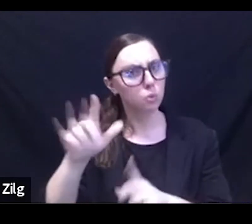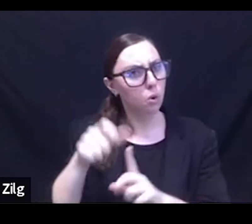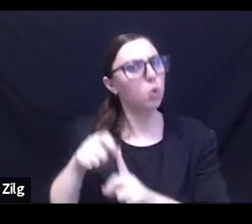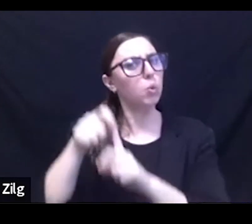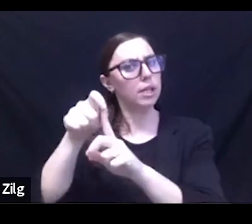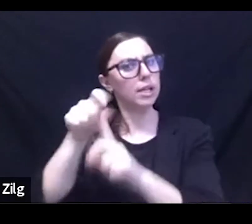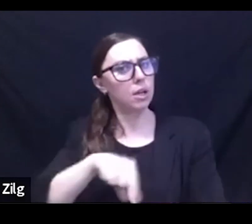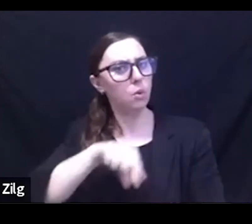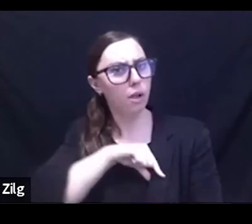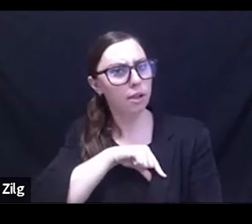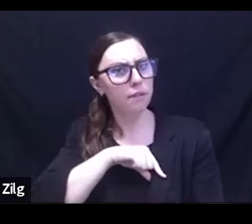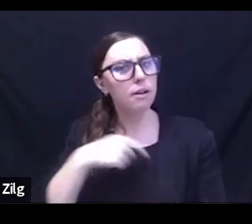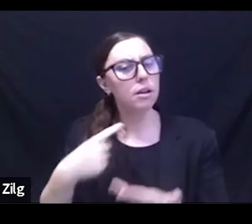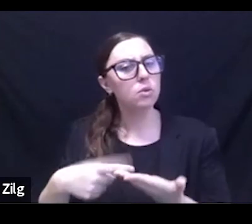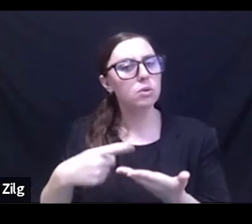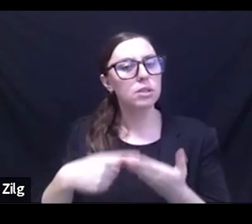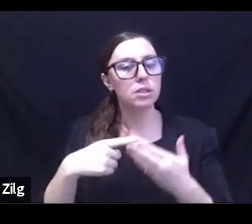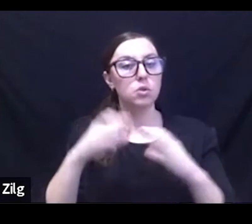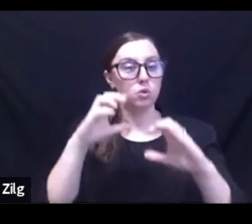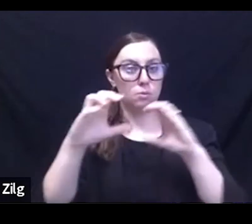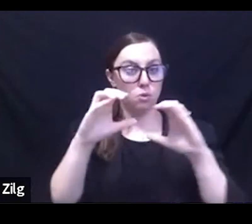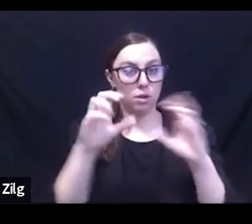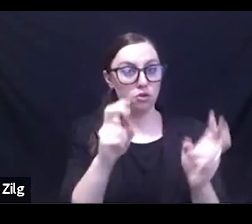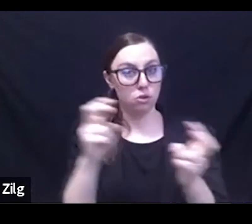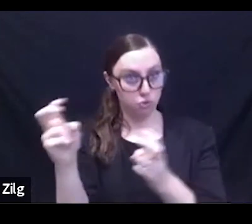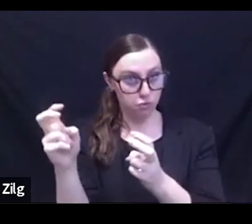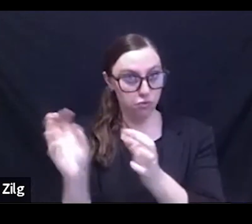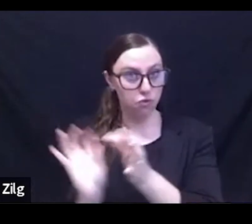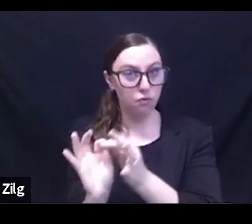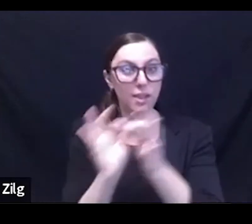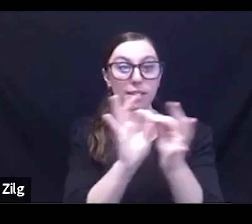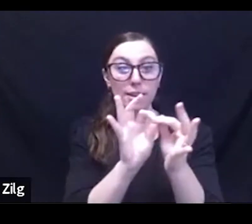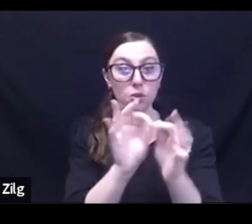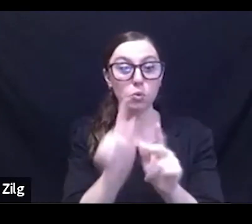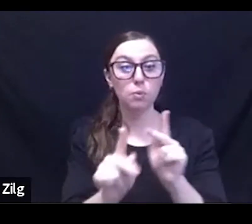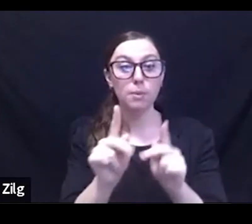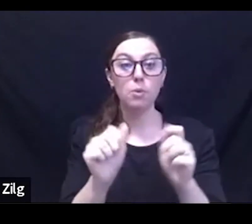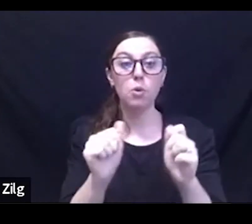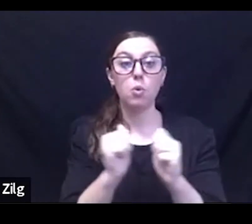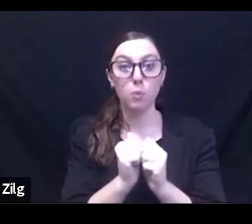qualified to talk to us about communication issues relating to people with significant therefore mental